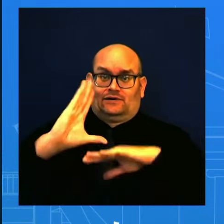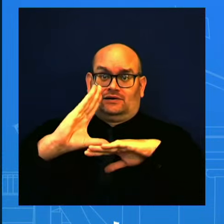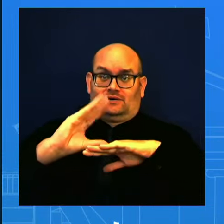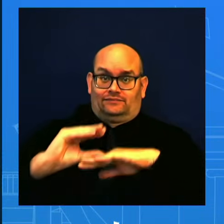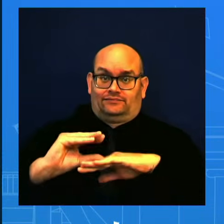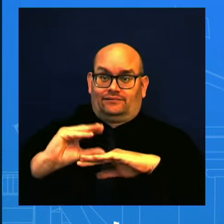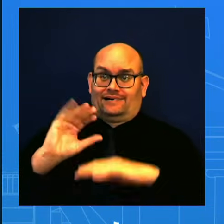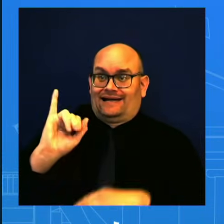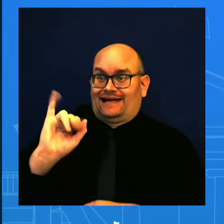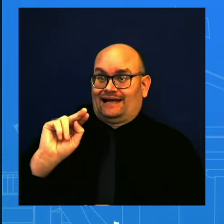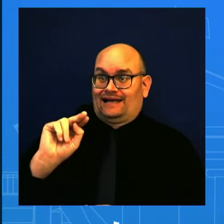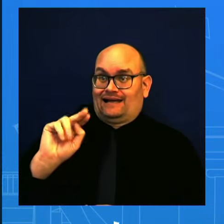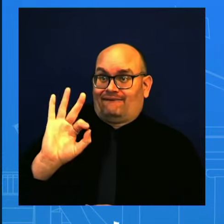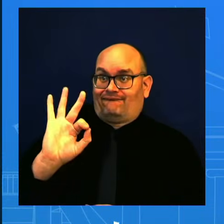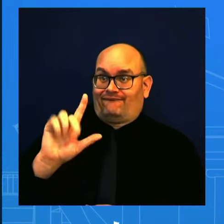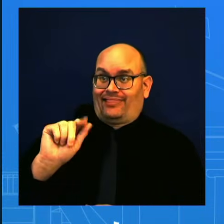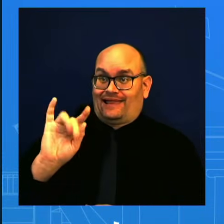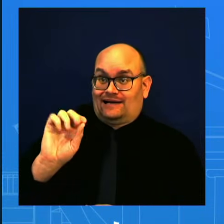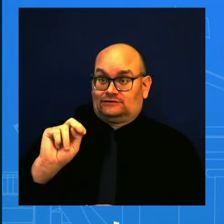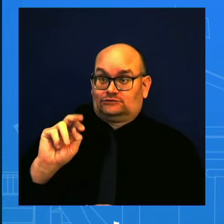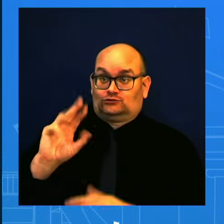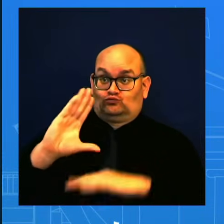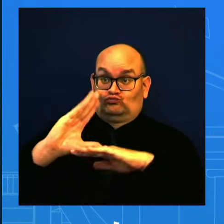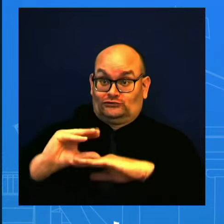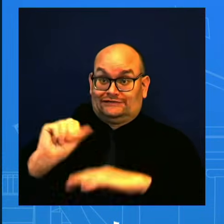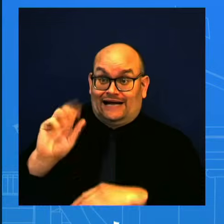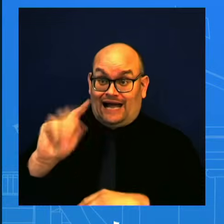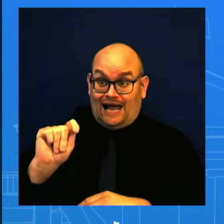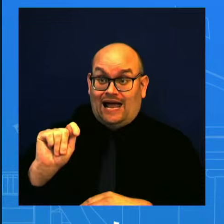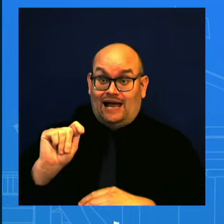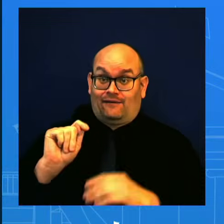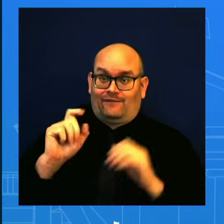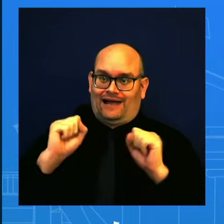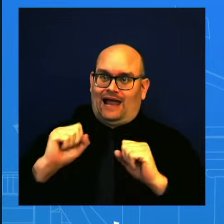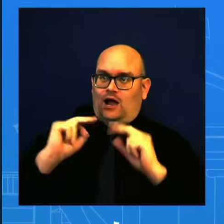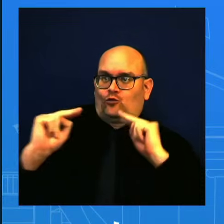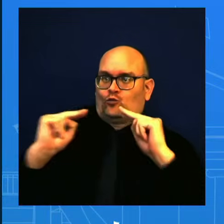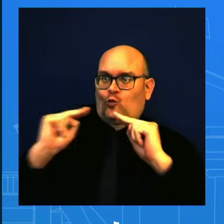Look, if you're asking me if the vice president sought the -- the president's advice. She did.